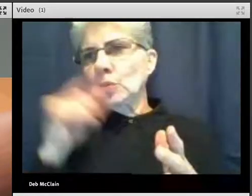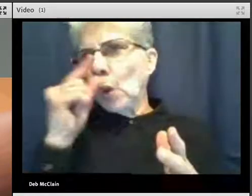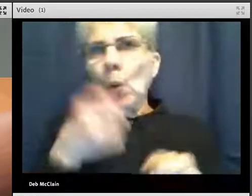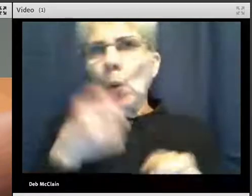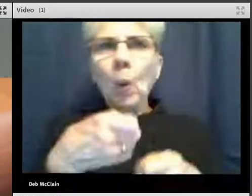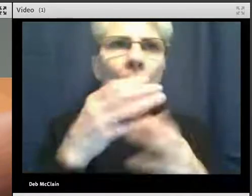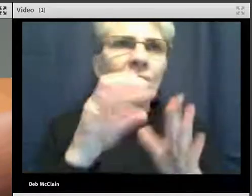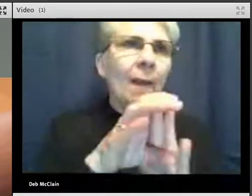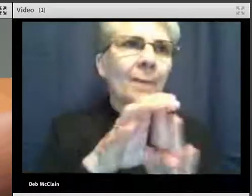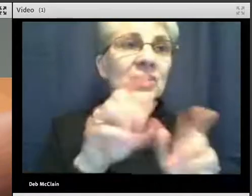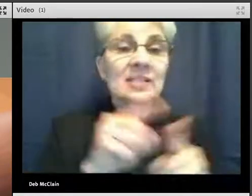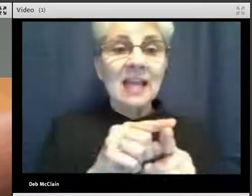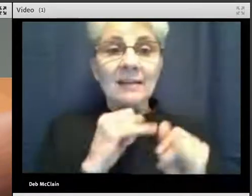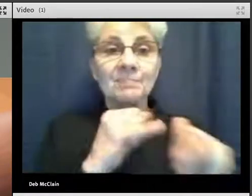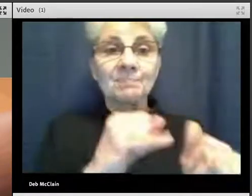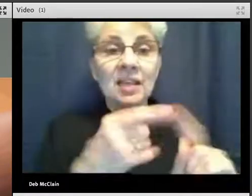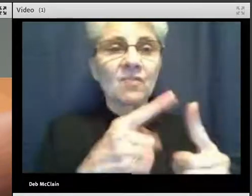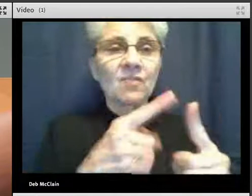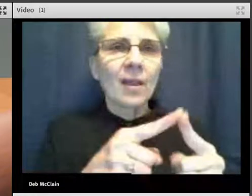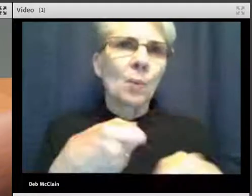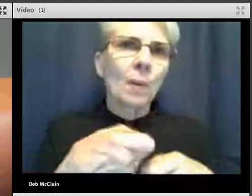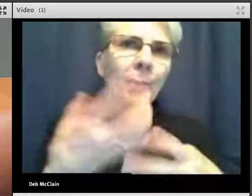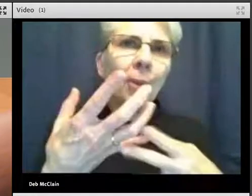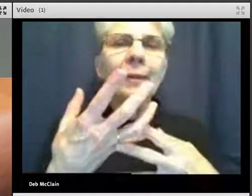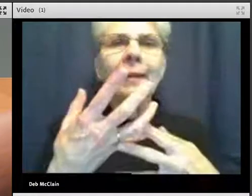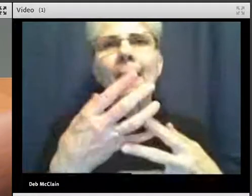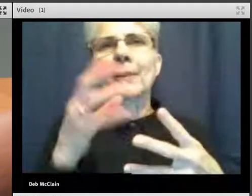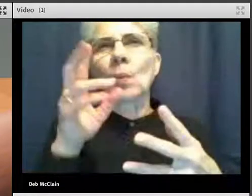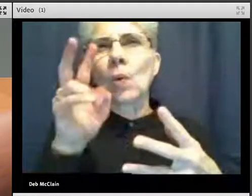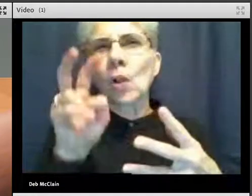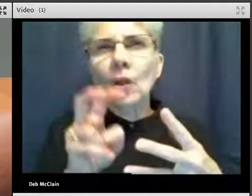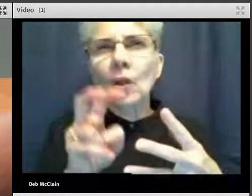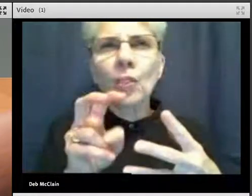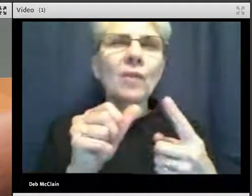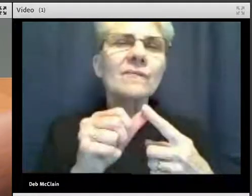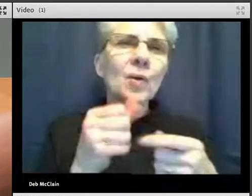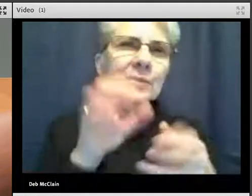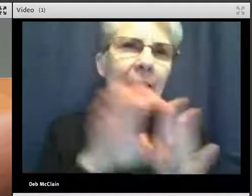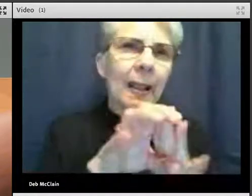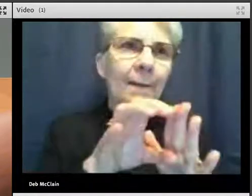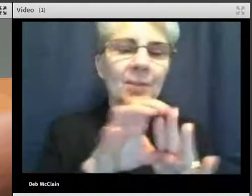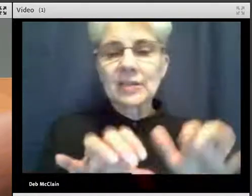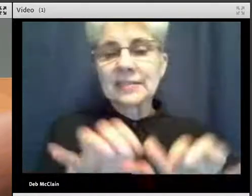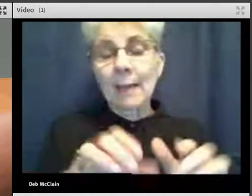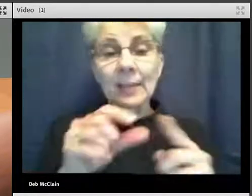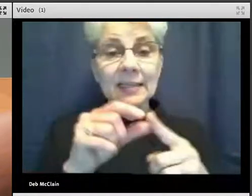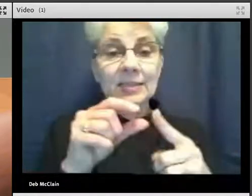look for images like his friends. So we're going, we're looking through the open-source images and he puts in his term.